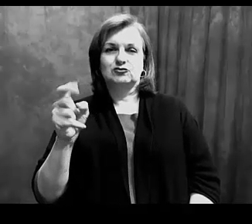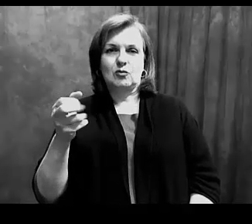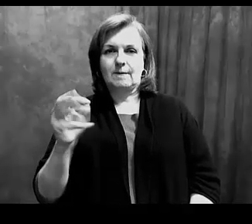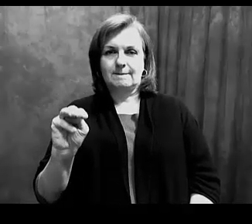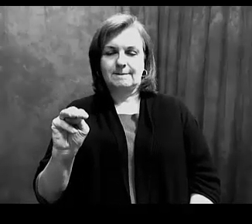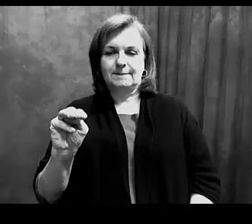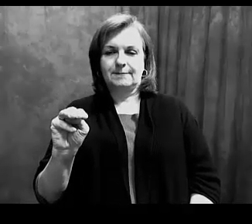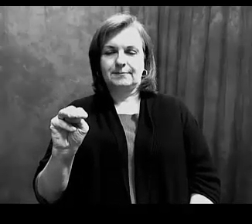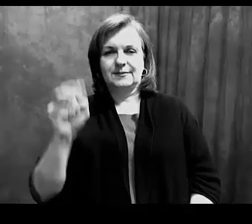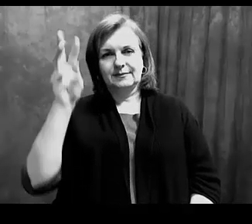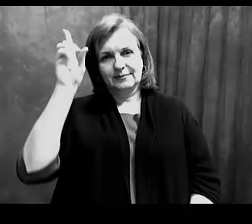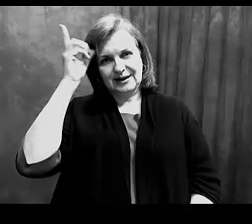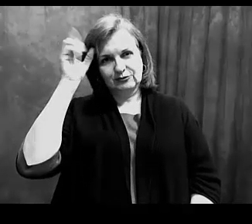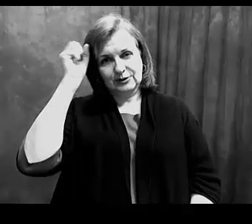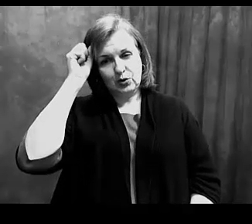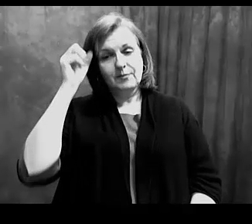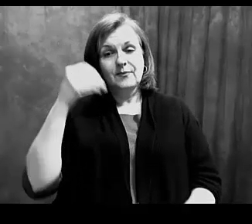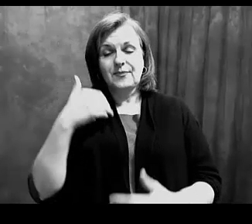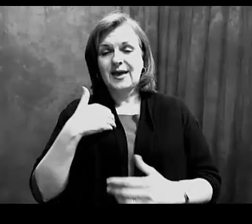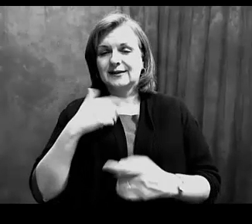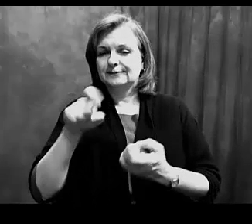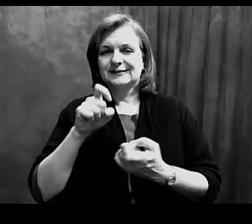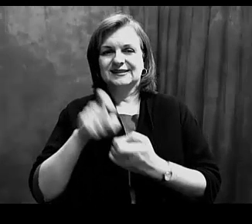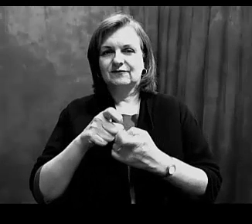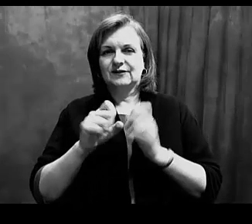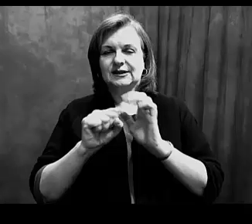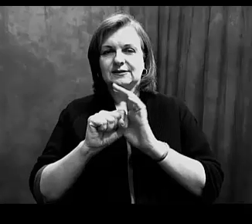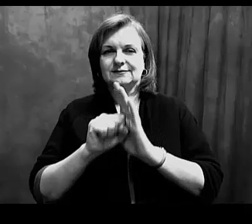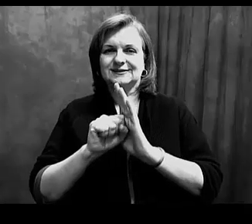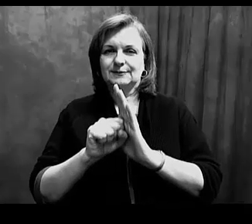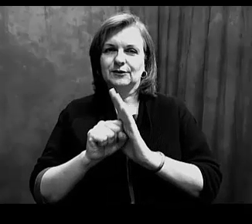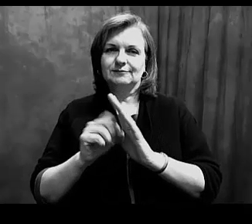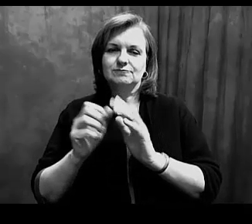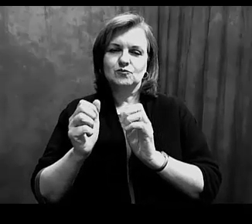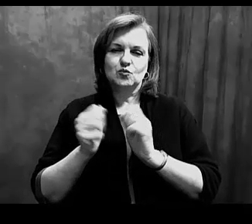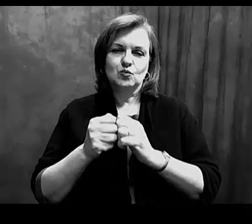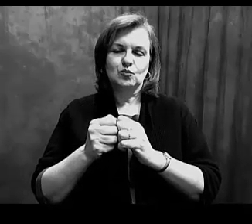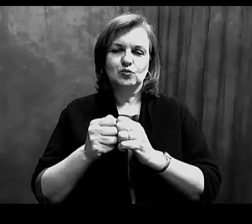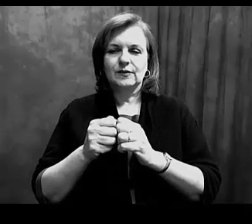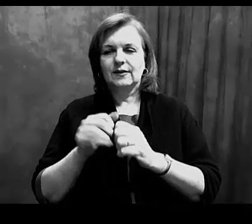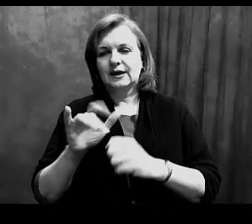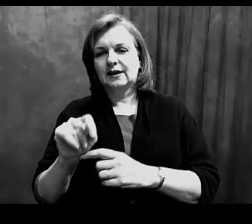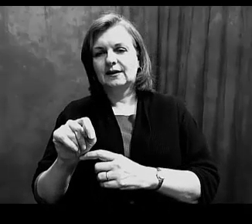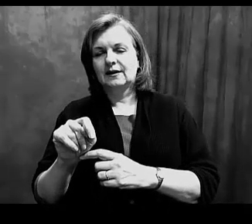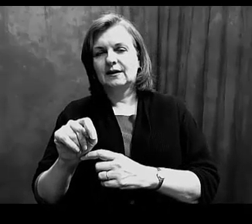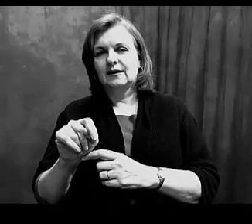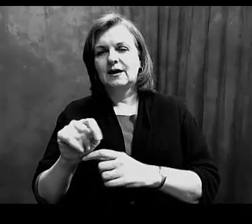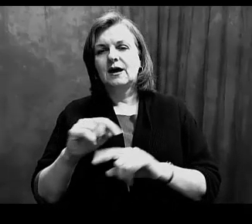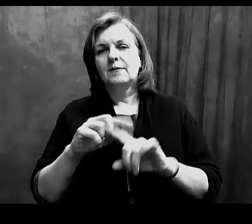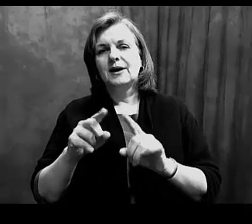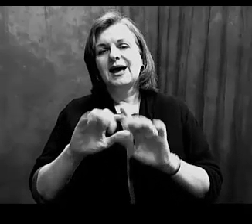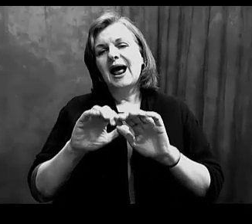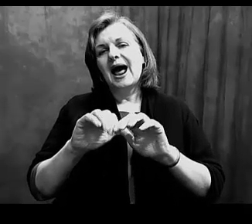Down's Syndrome has a very specific set of symptoms associated with it but the